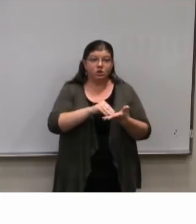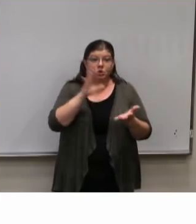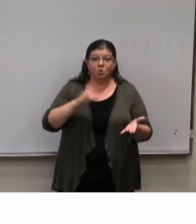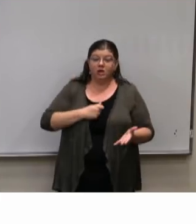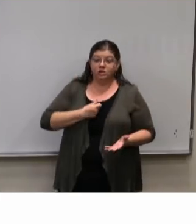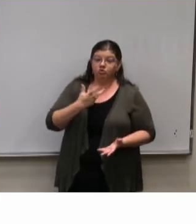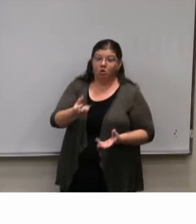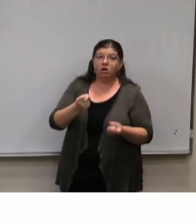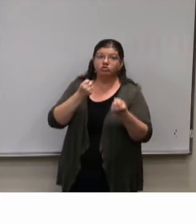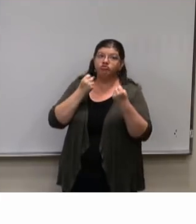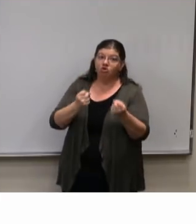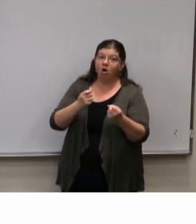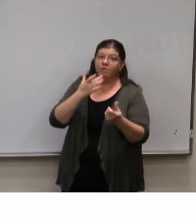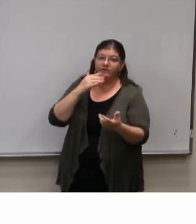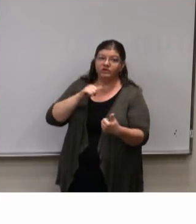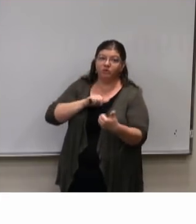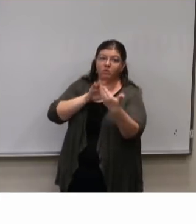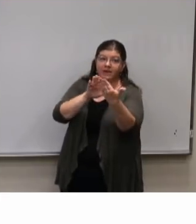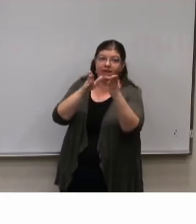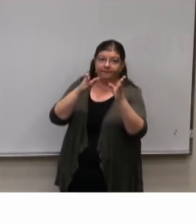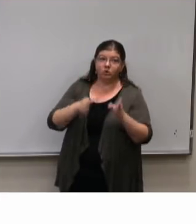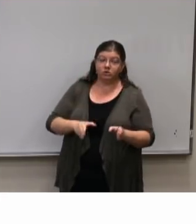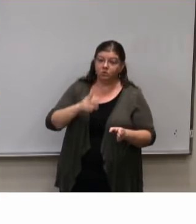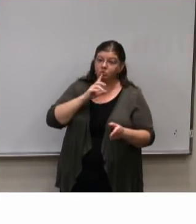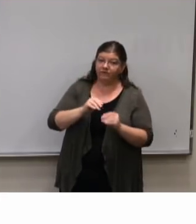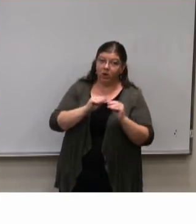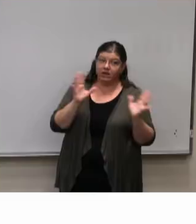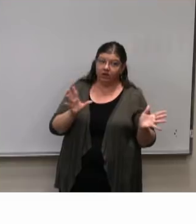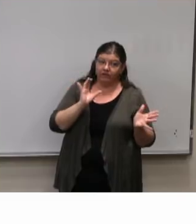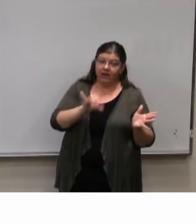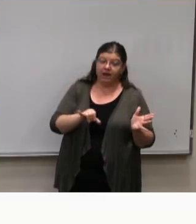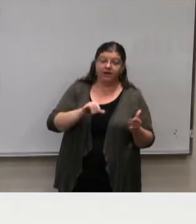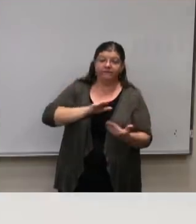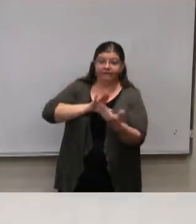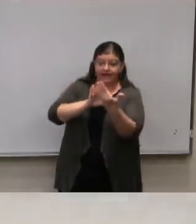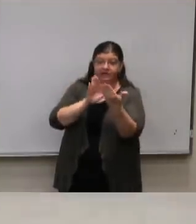for meeting face-to-face. We should start with that. The students were very clear, face-to-face is what they want.